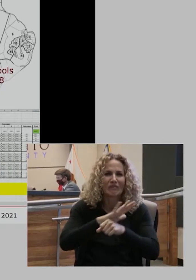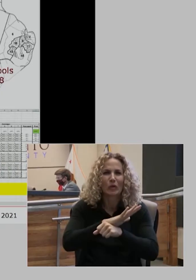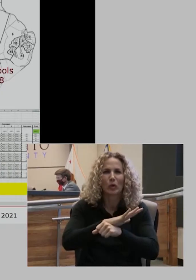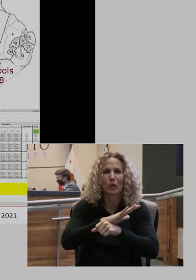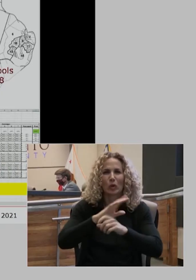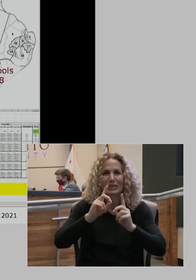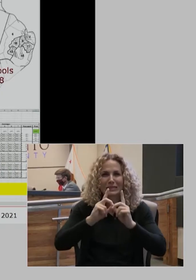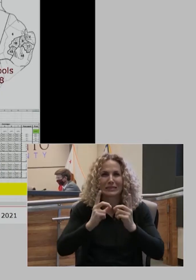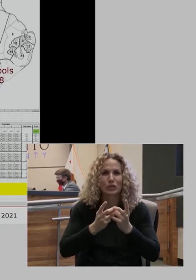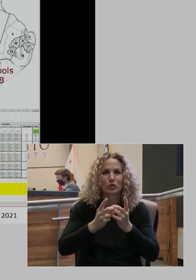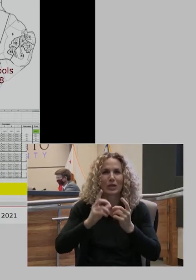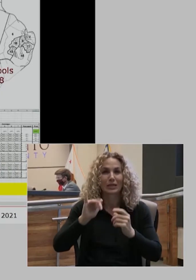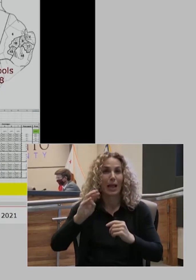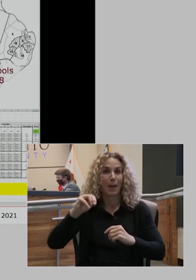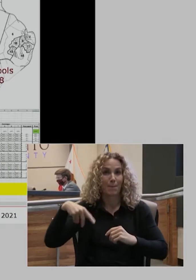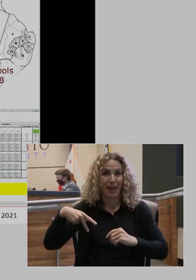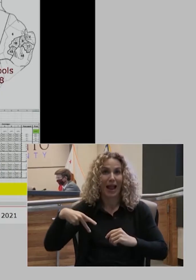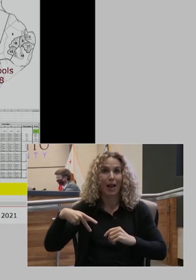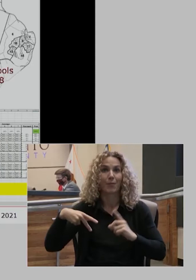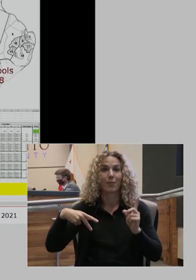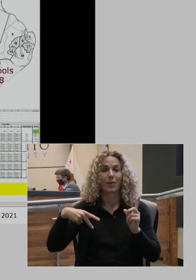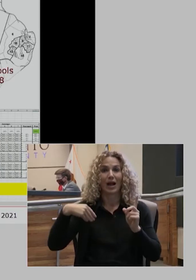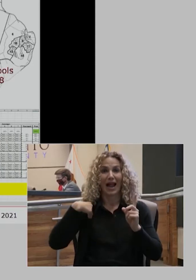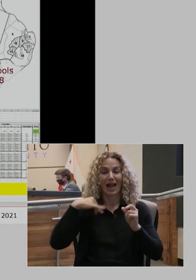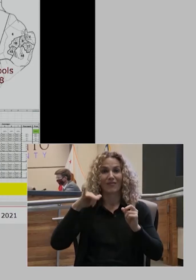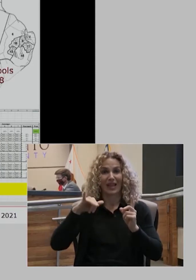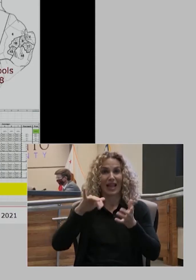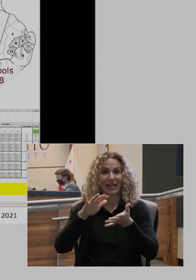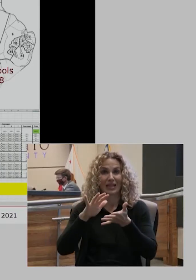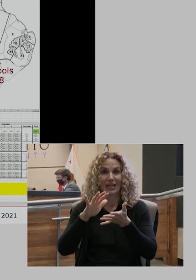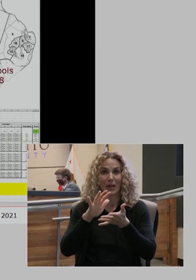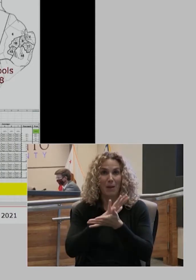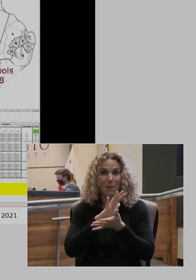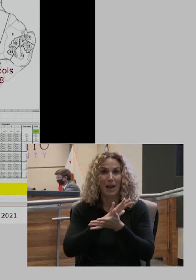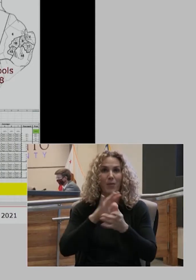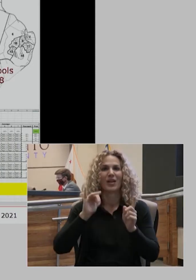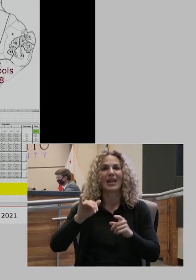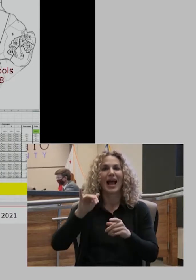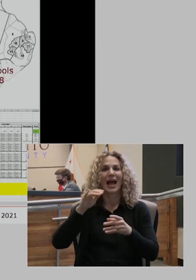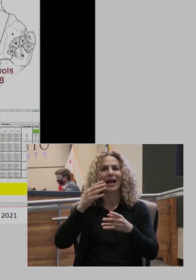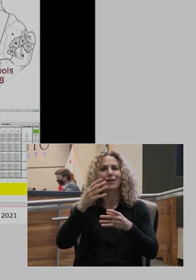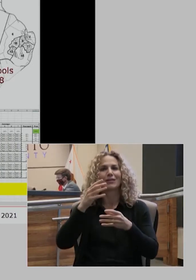COMMUNITIES OF INTEREST TOGETHER THEN WE'LL HAVE PAPER AND EXCEL